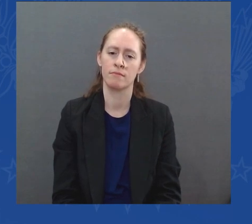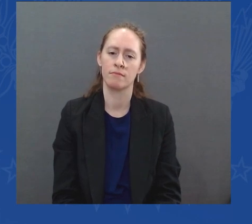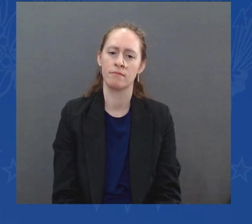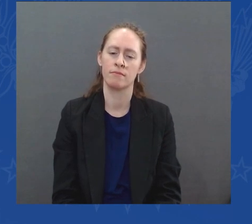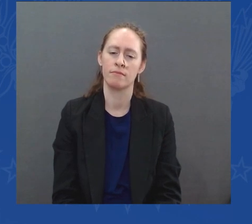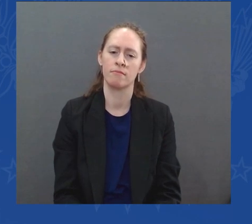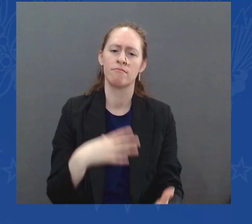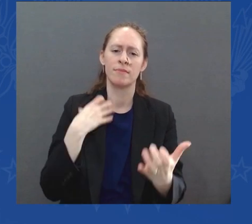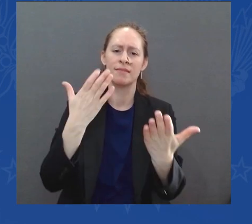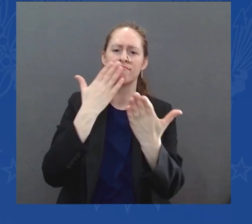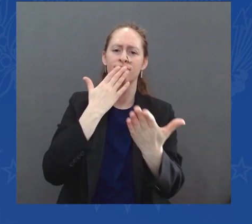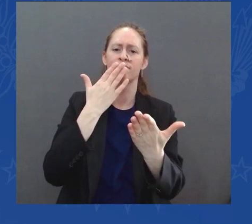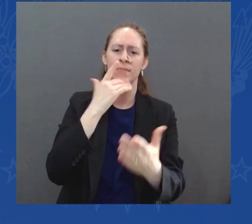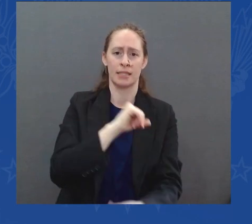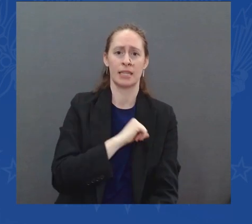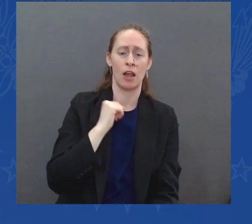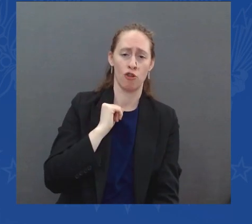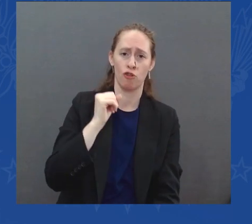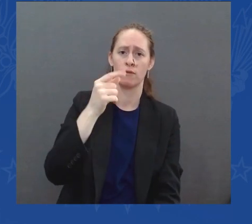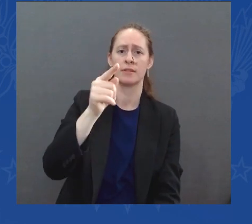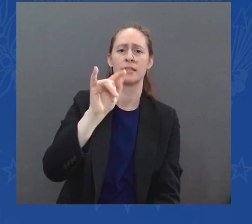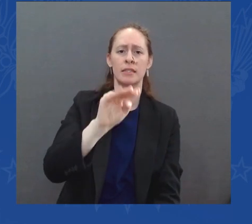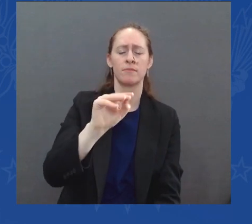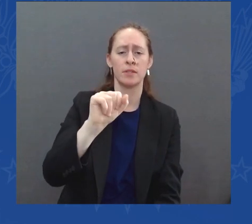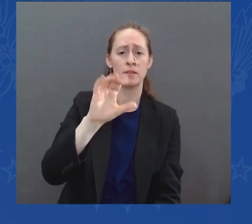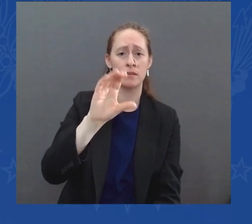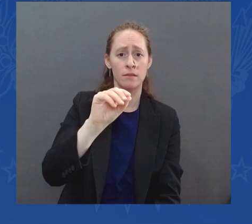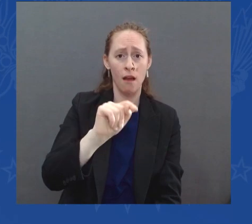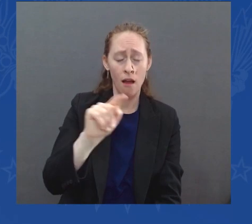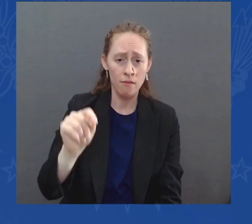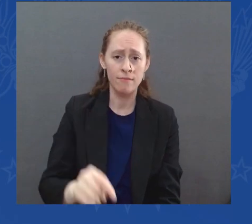And with Congressman Bobby Rush, where?